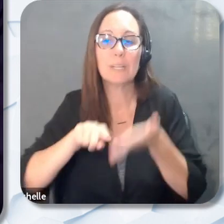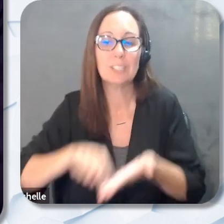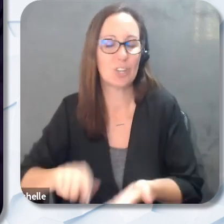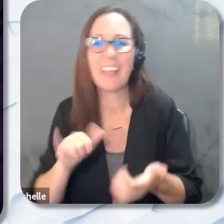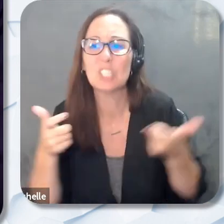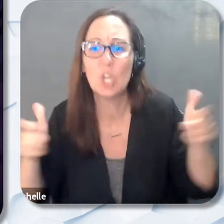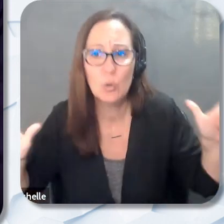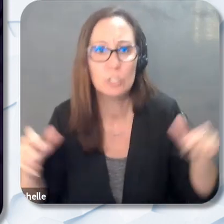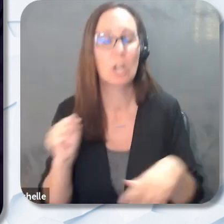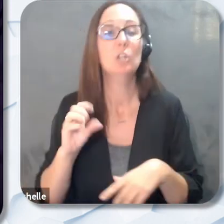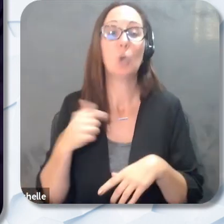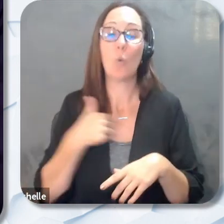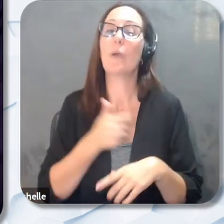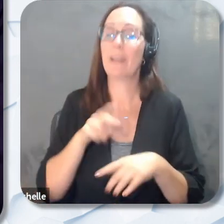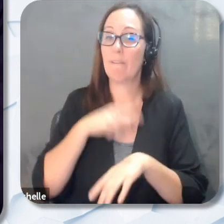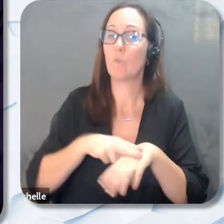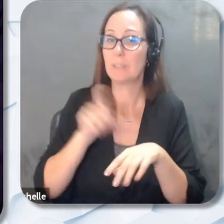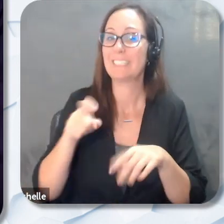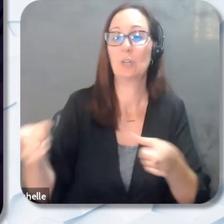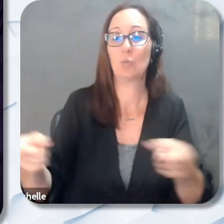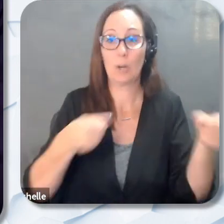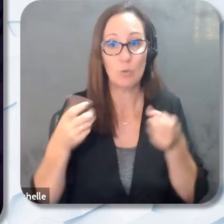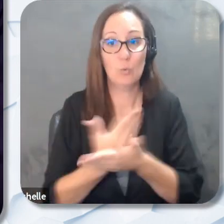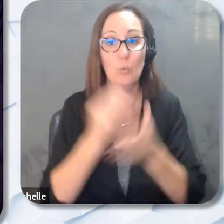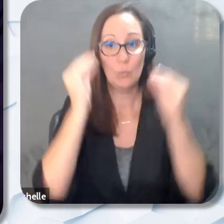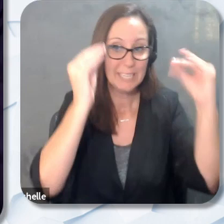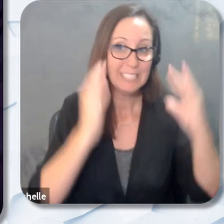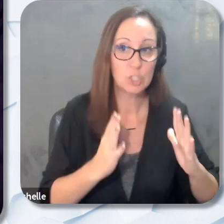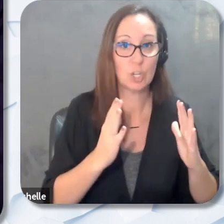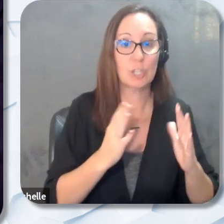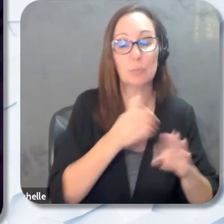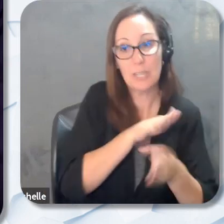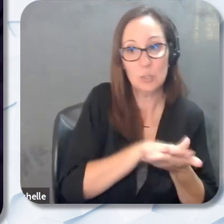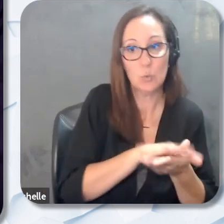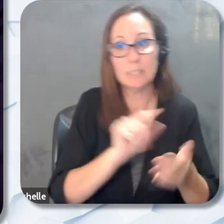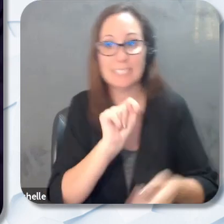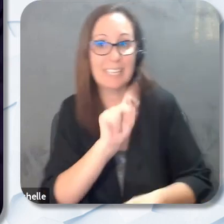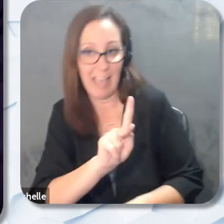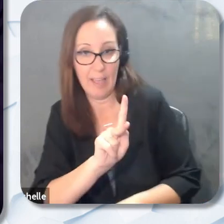So we need obviously to be recruiting new teachers into preschool and tk and when I say preschool on